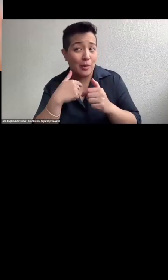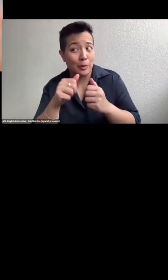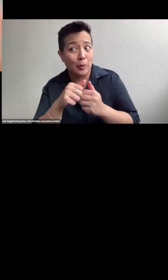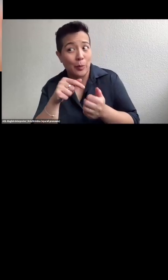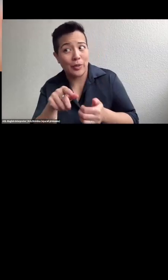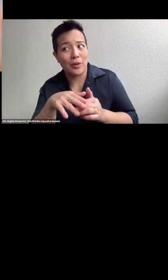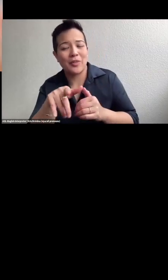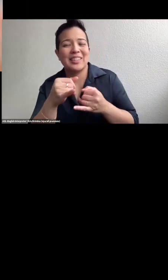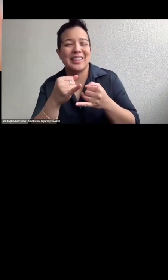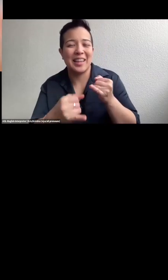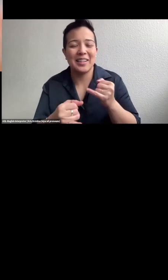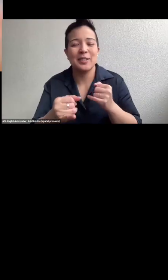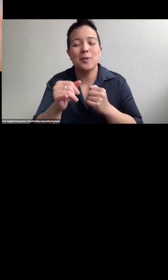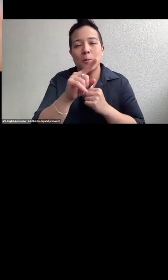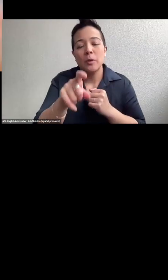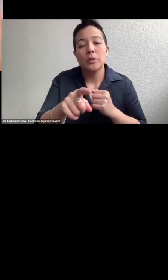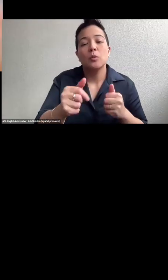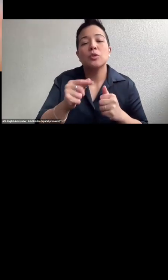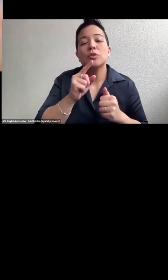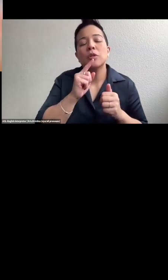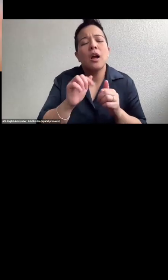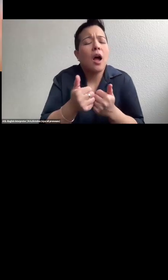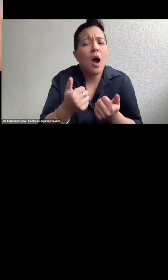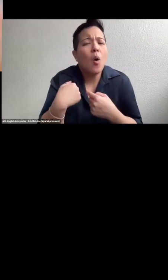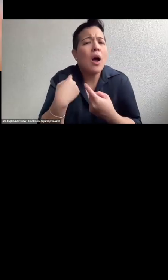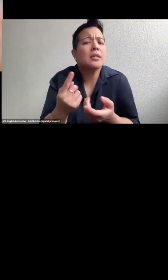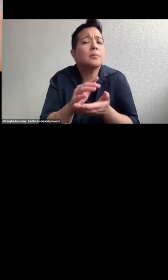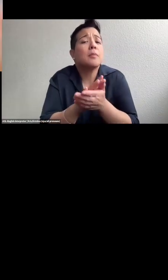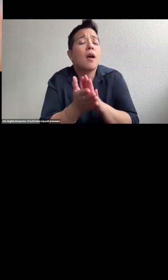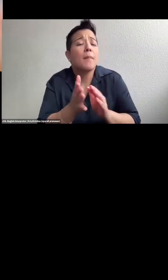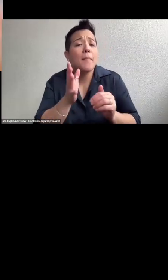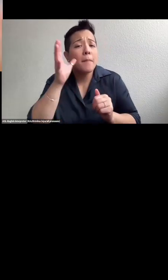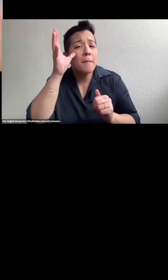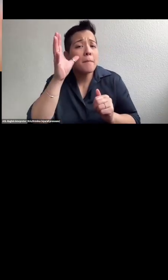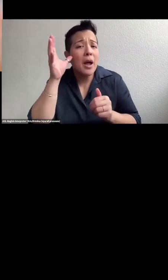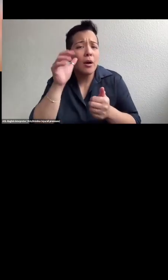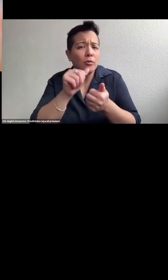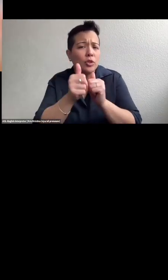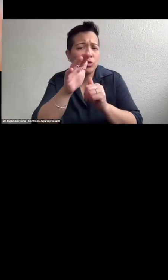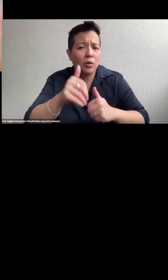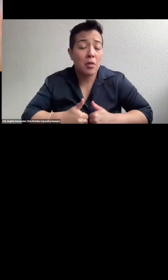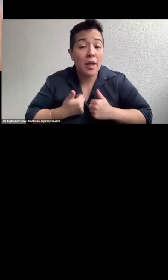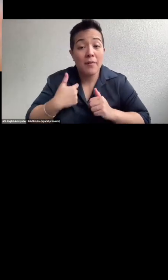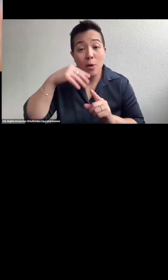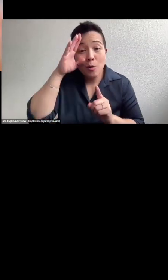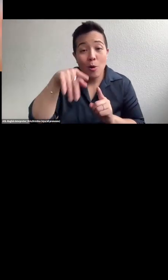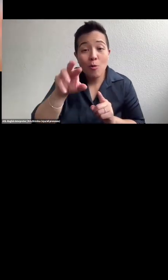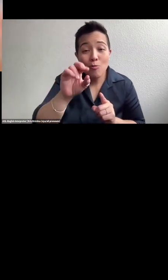last question, which is, how has becoming a parent changed your life? And I know Robin you've um you were